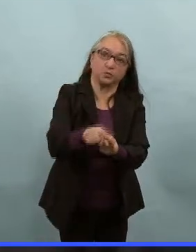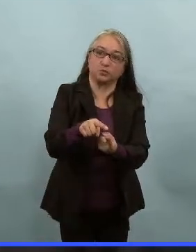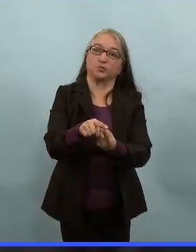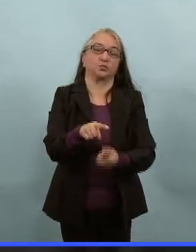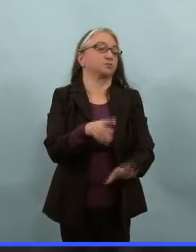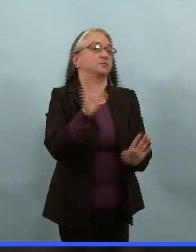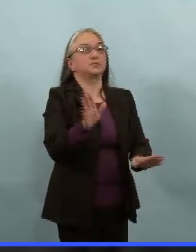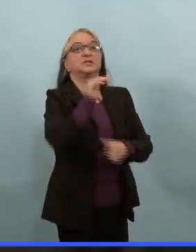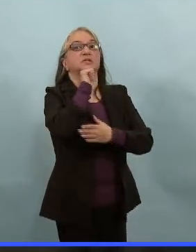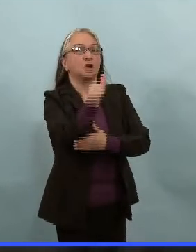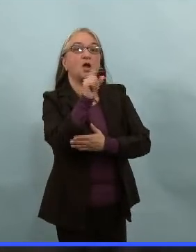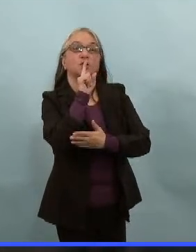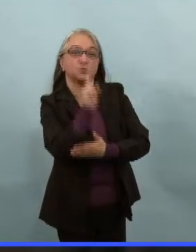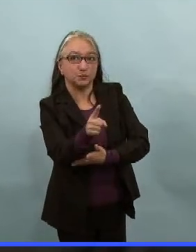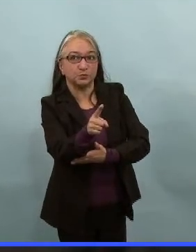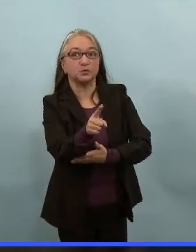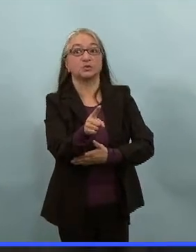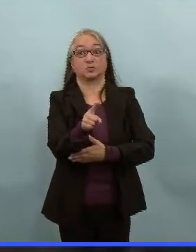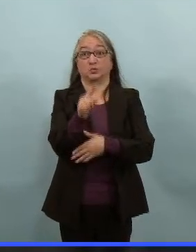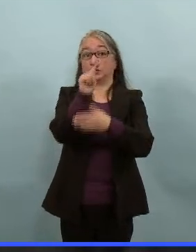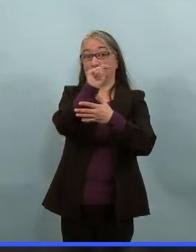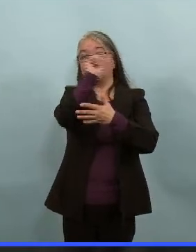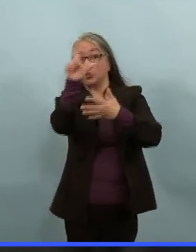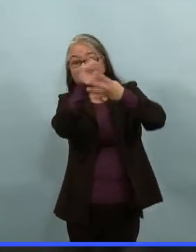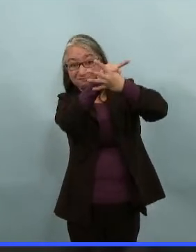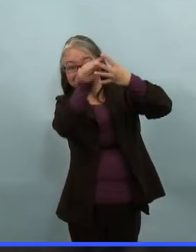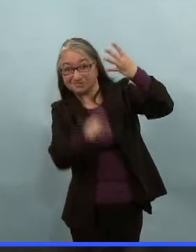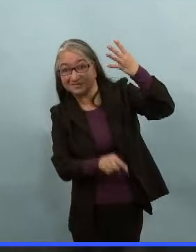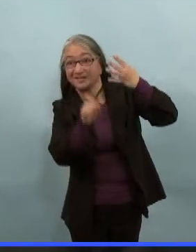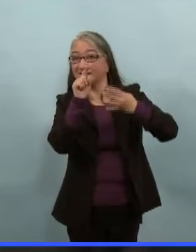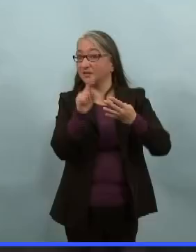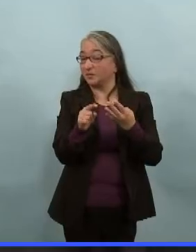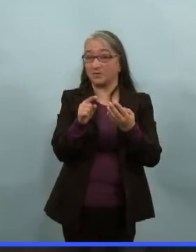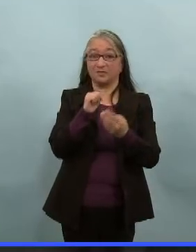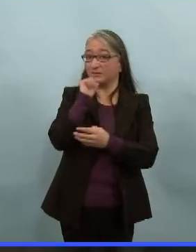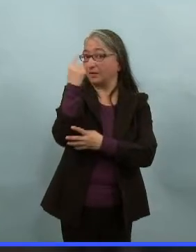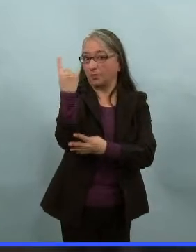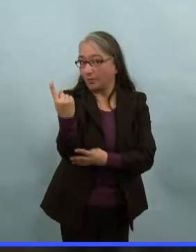to help mitigate the issues related to covalent 19. what's more important is having a mask that